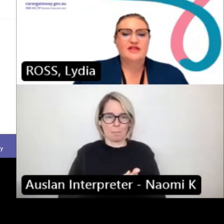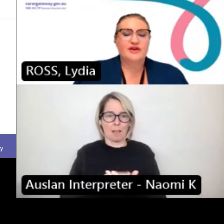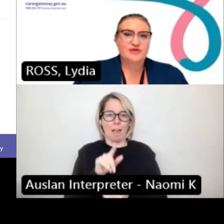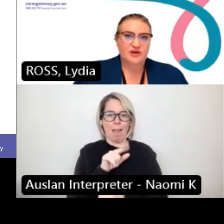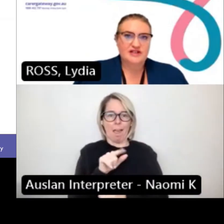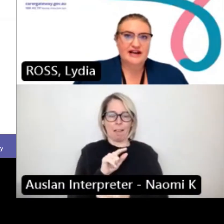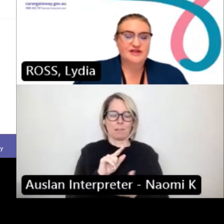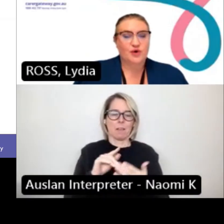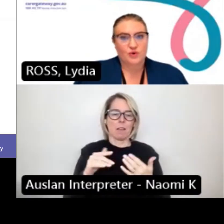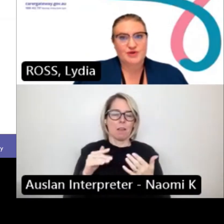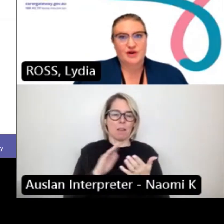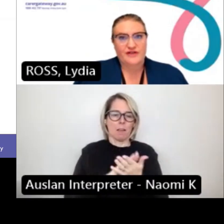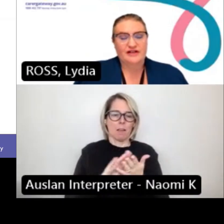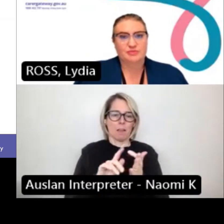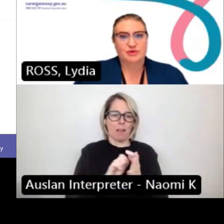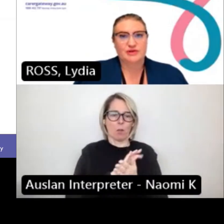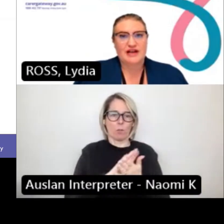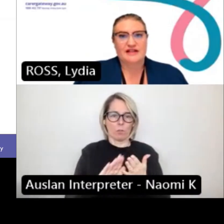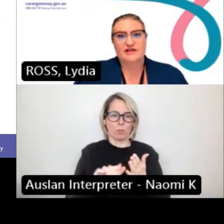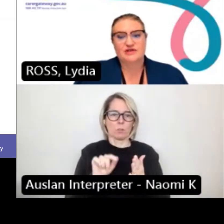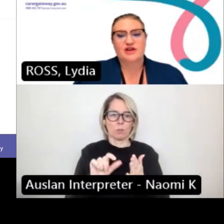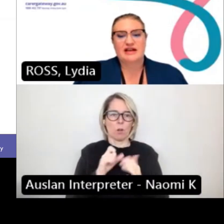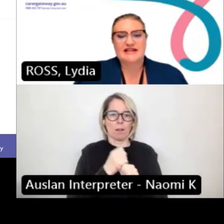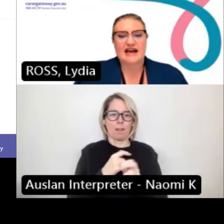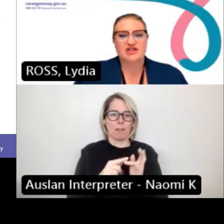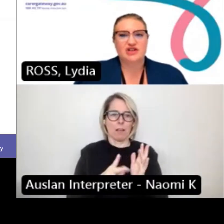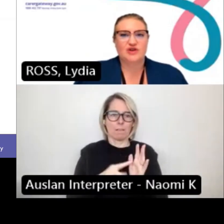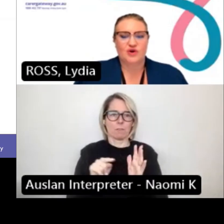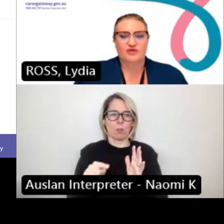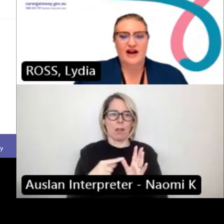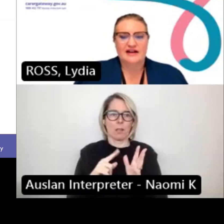Those contacts are also available in the documentation on GrantConnect.